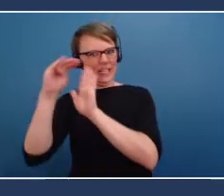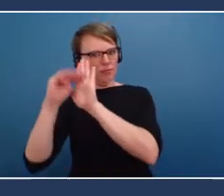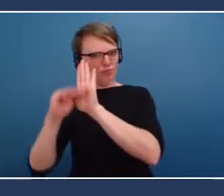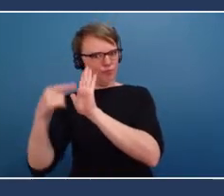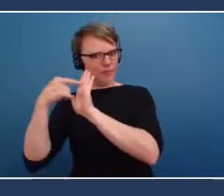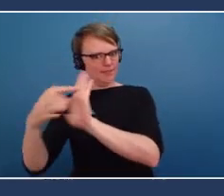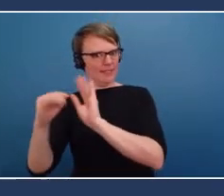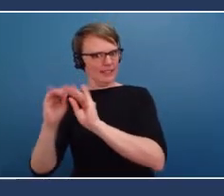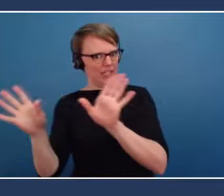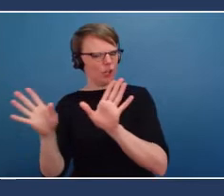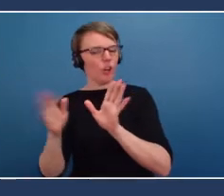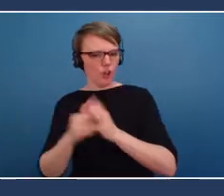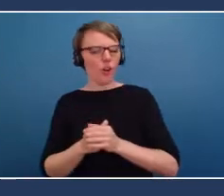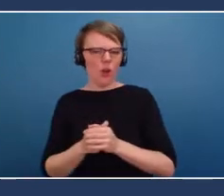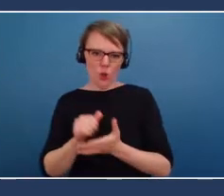So, really learn how to use that feature.